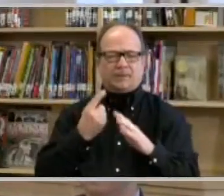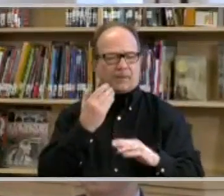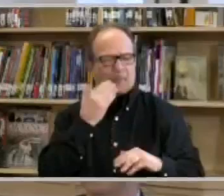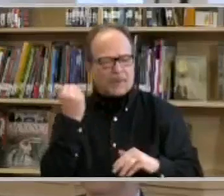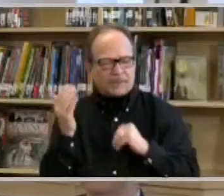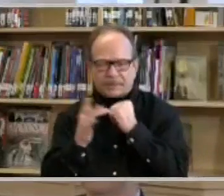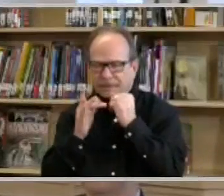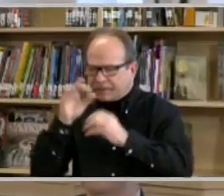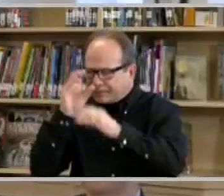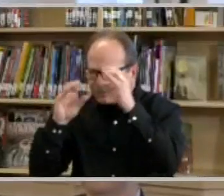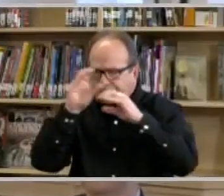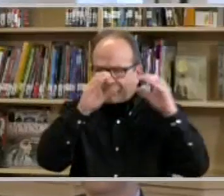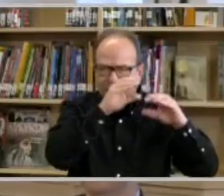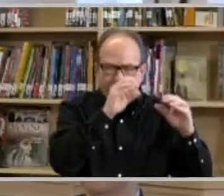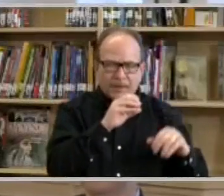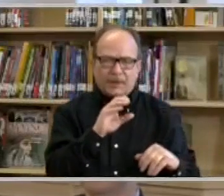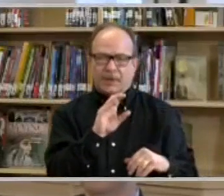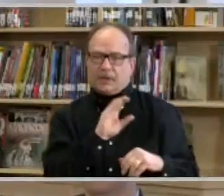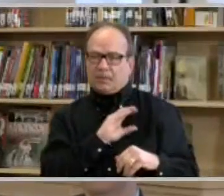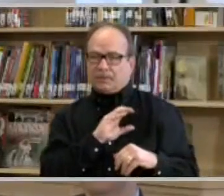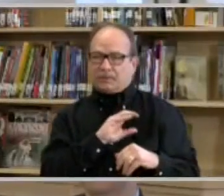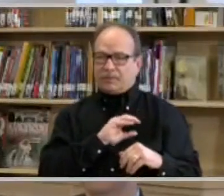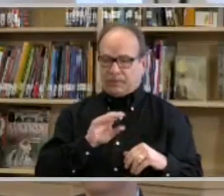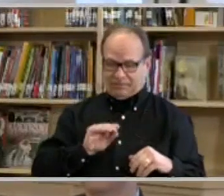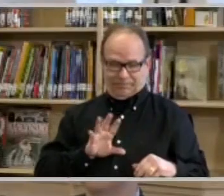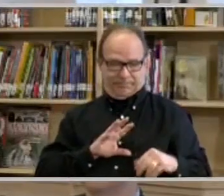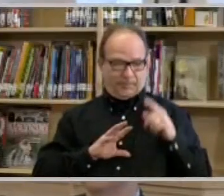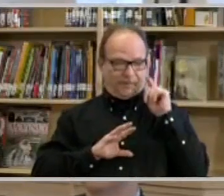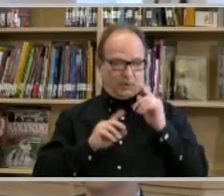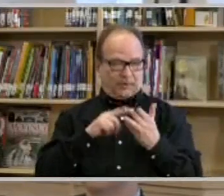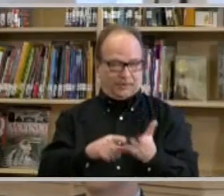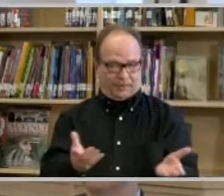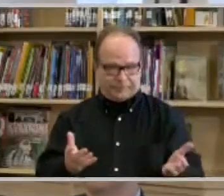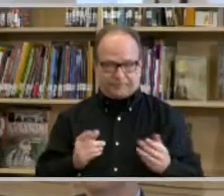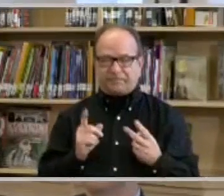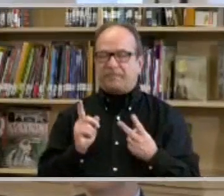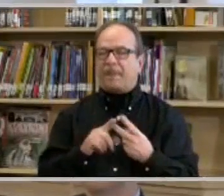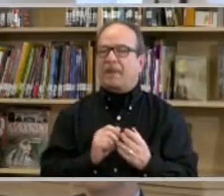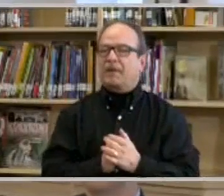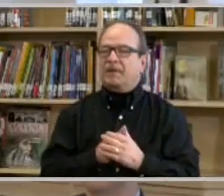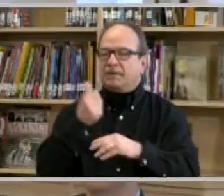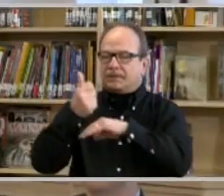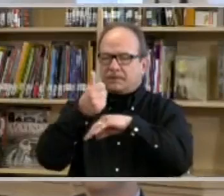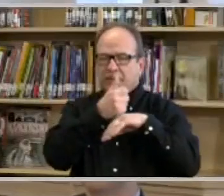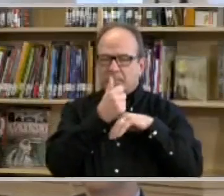ADVANTAGE OF THE BEST TECHNOLOGY. WEEQUIPPED OUR OFFICERS WITH